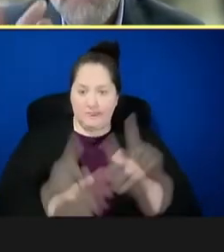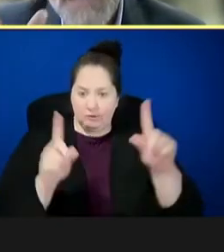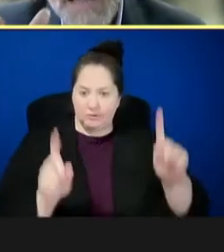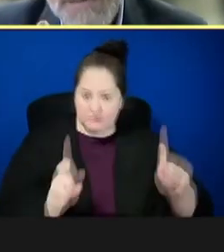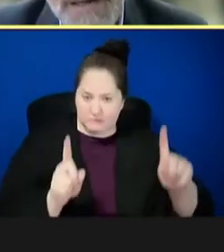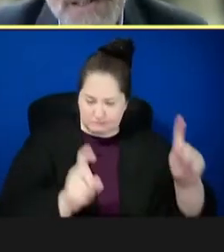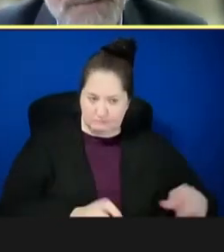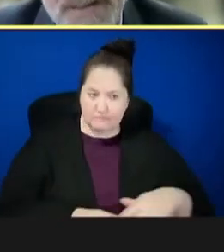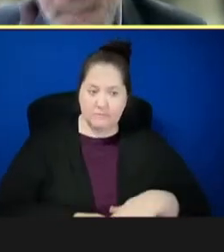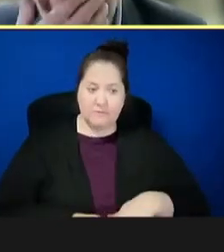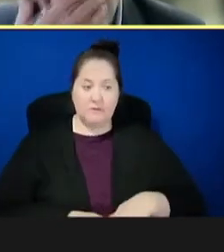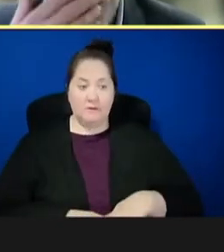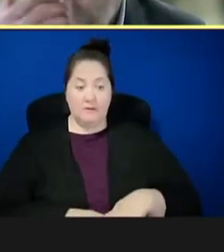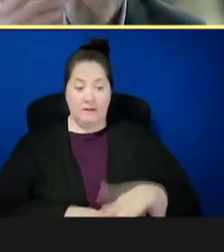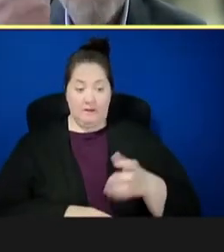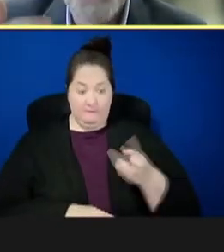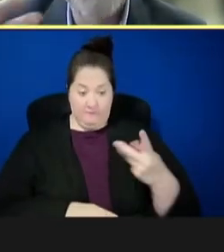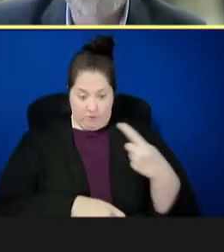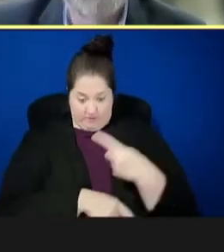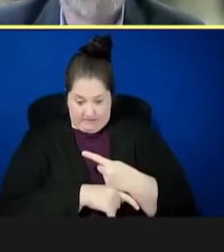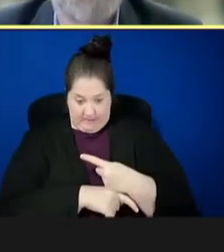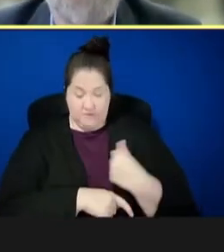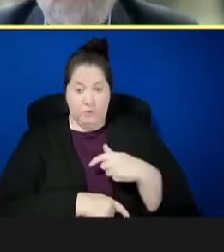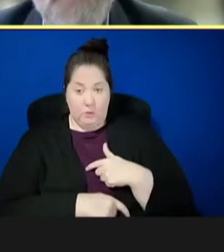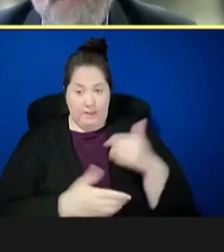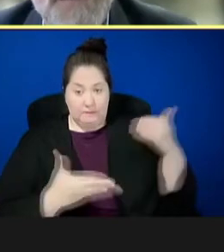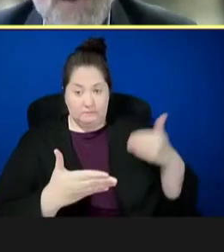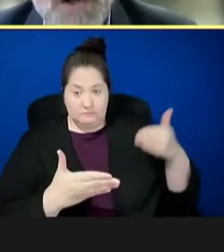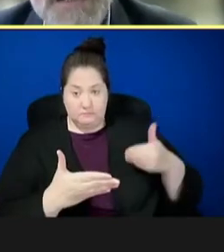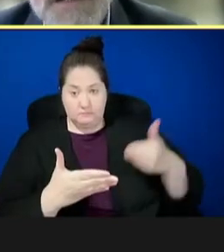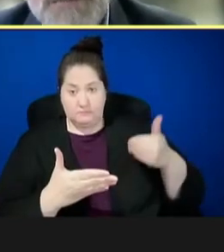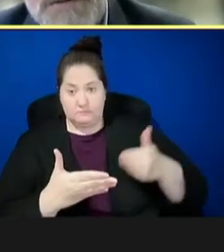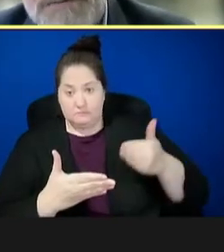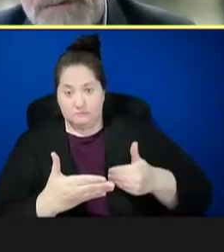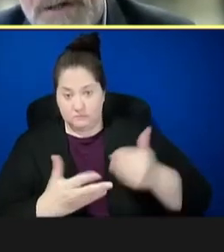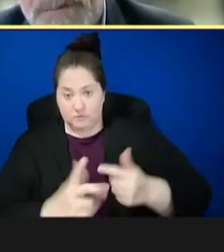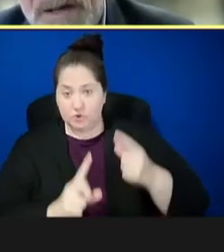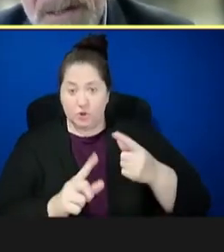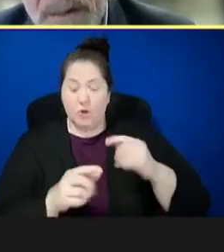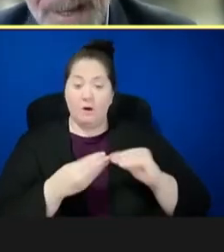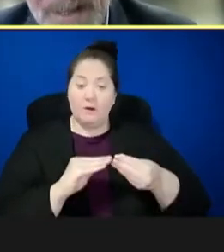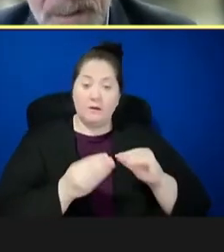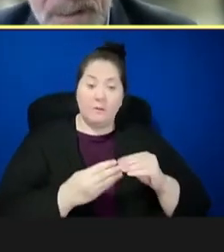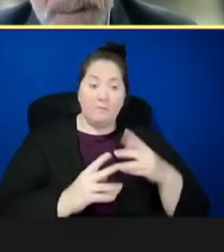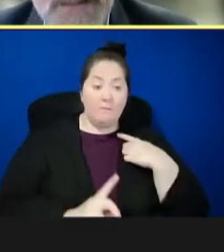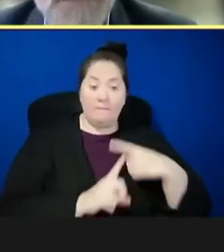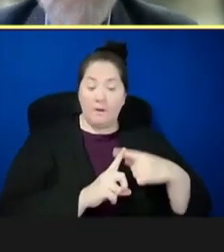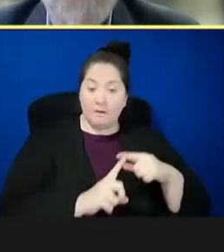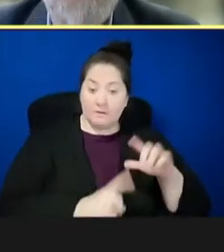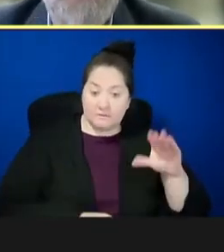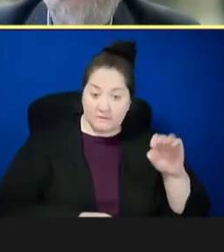In the last days of the study, as we approached the target number of positive cases,